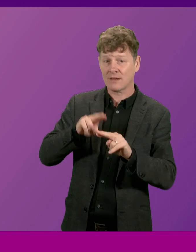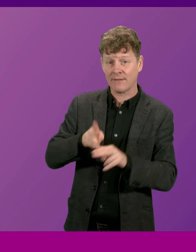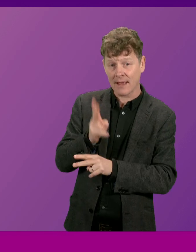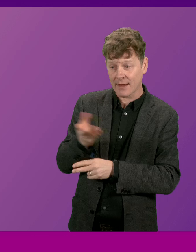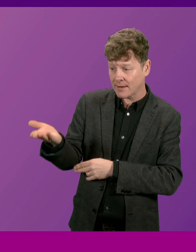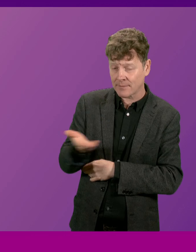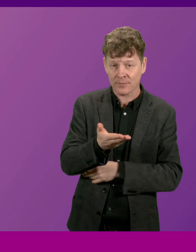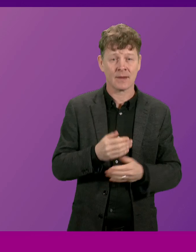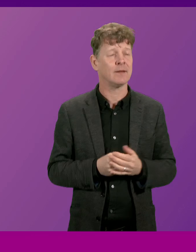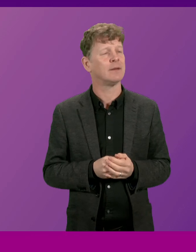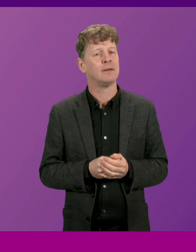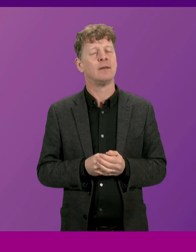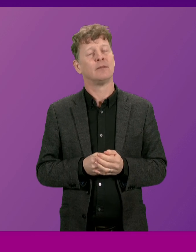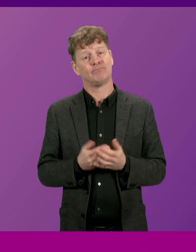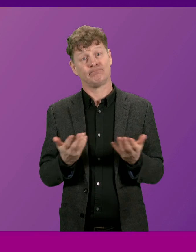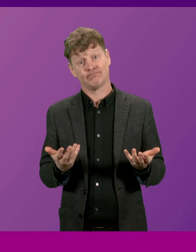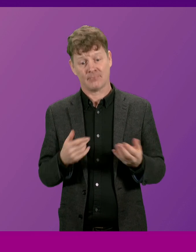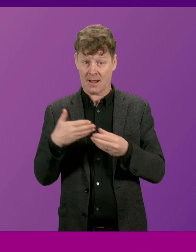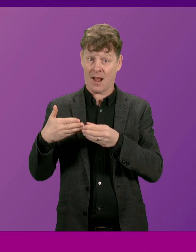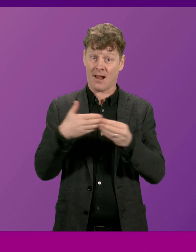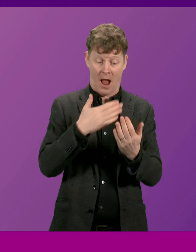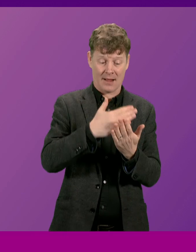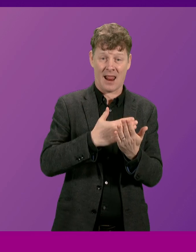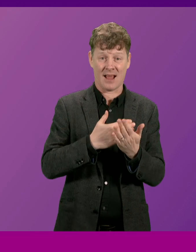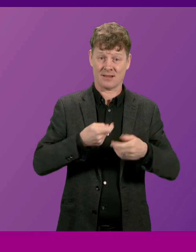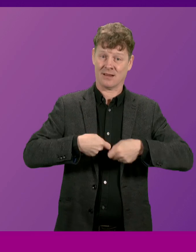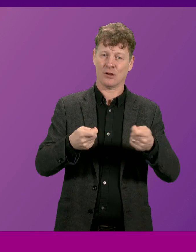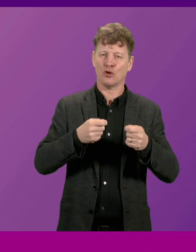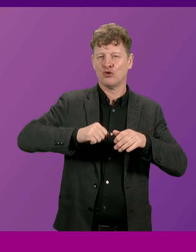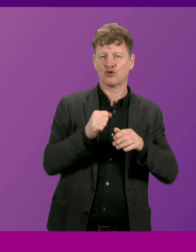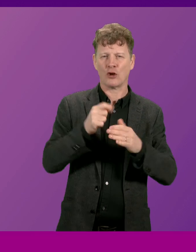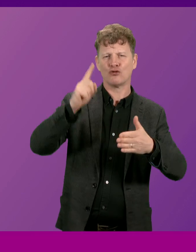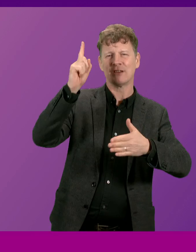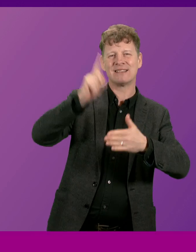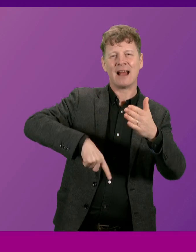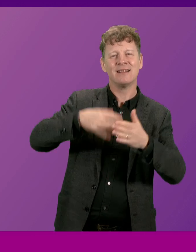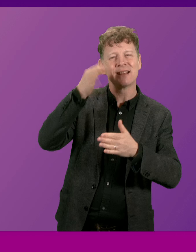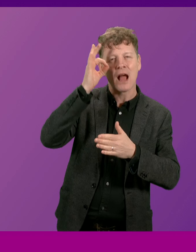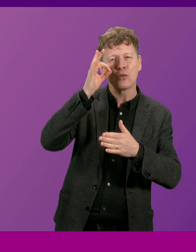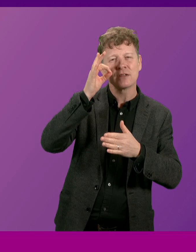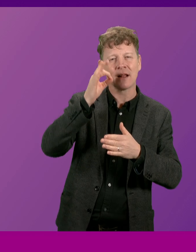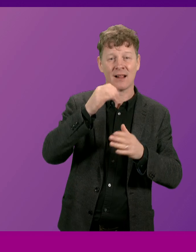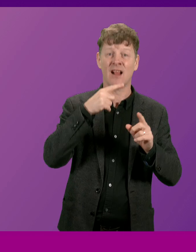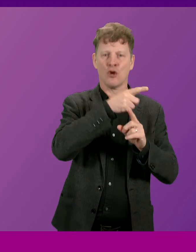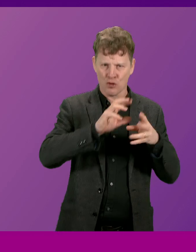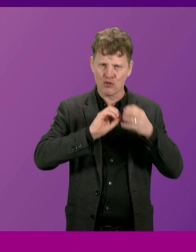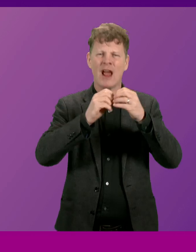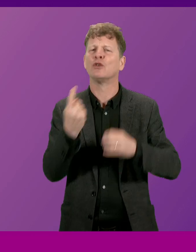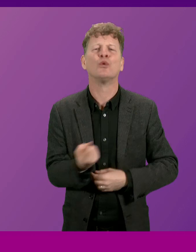The truth is that the guidelines were issued by the Scottish Sentencing Council, which was in turn created by the Scottish Government.